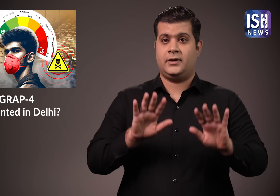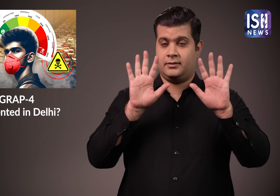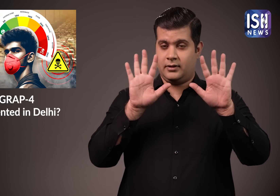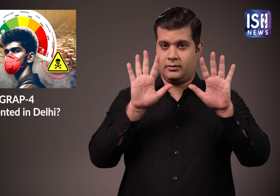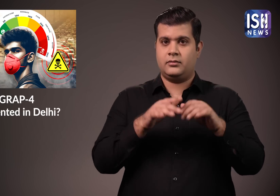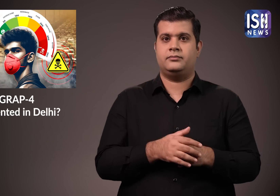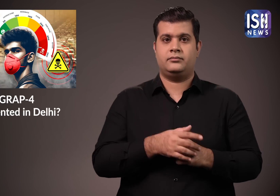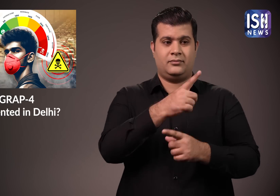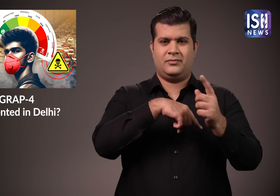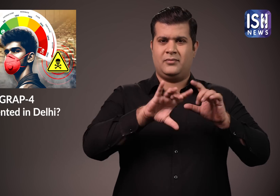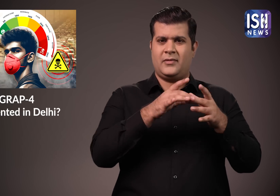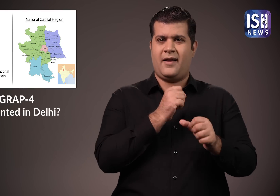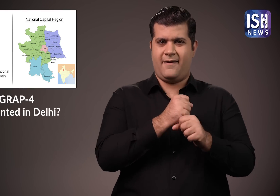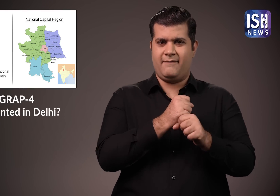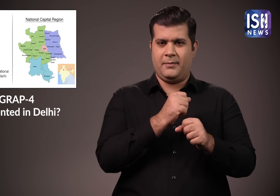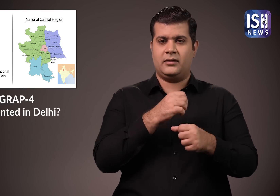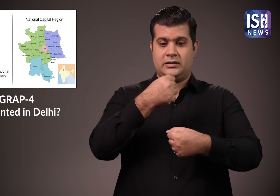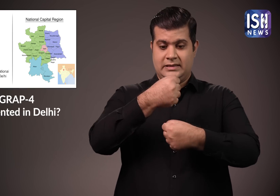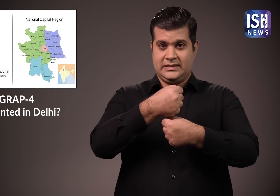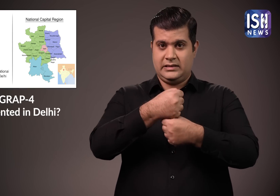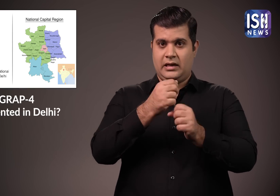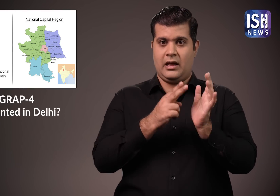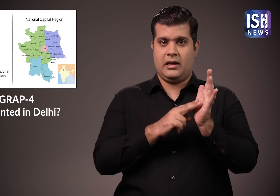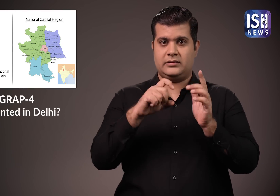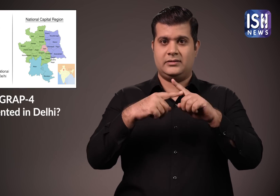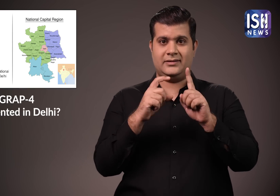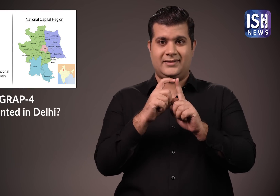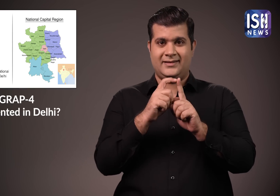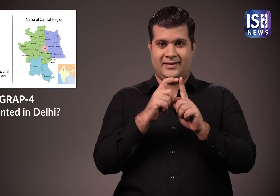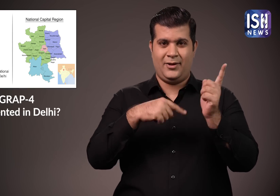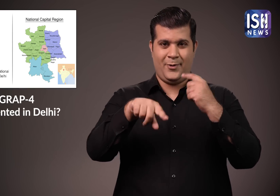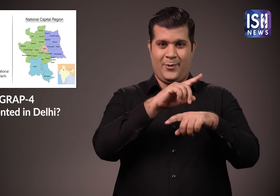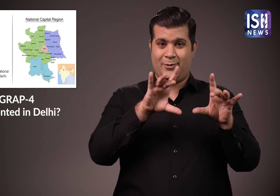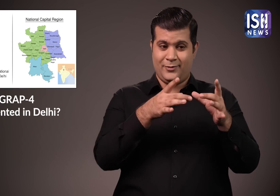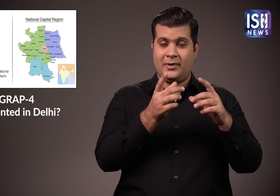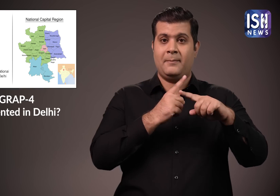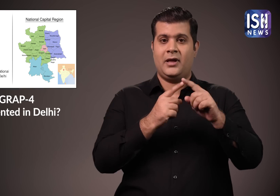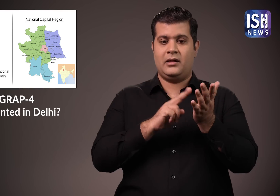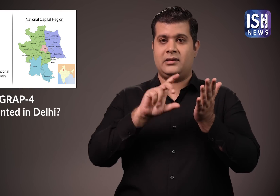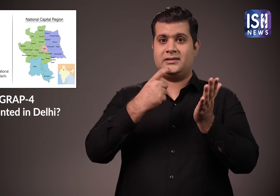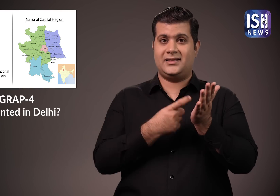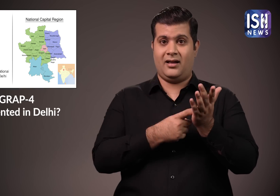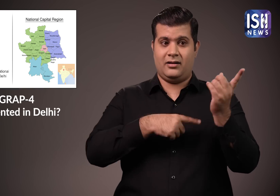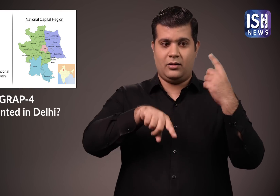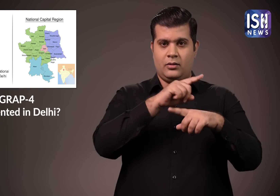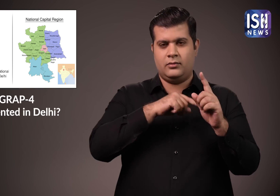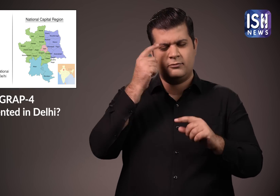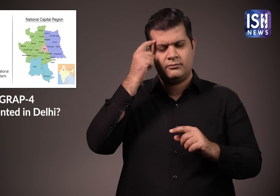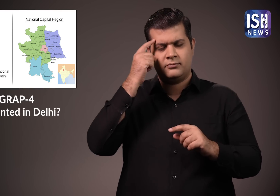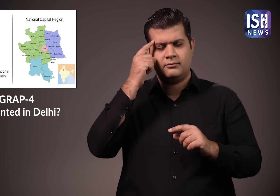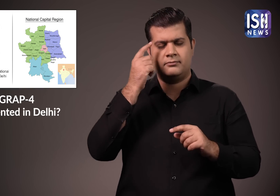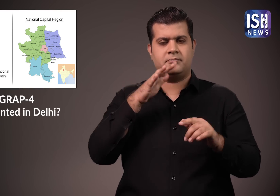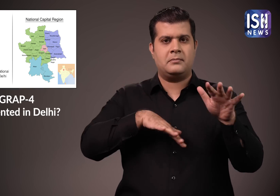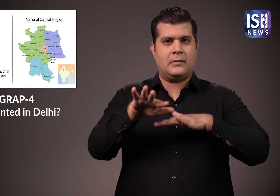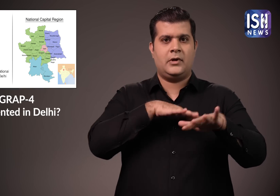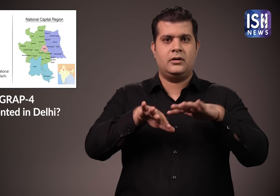10. The Government of National Capital Territory of Delhi (GNCTD) and NCR are planning